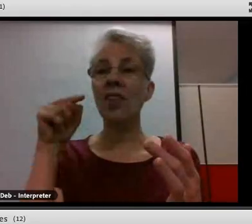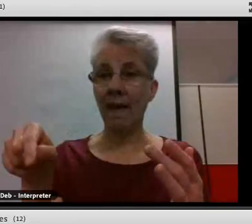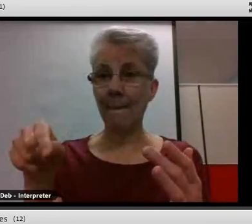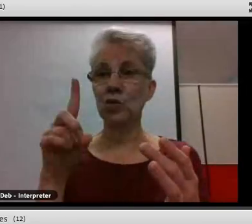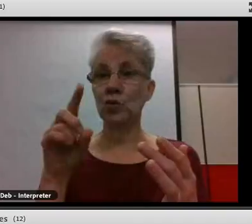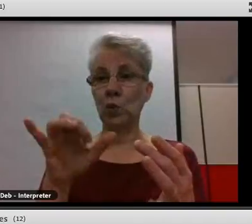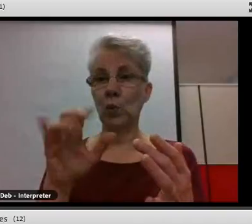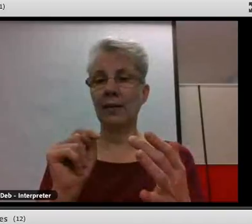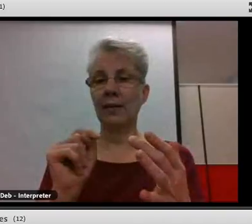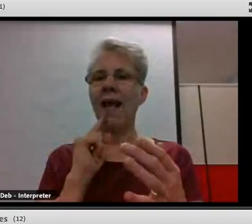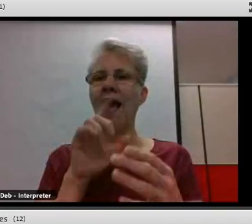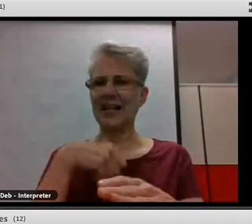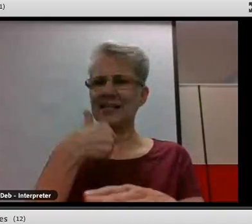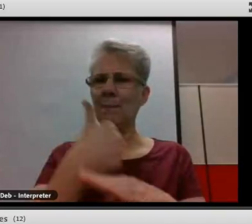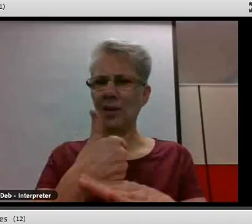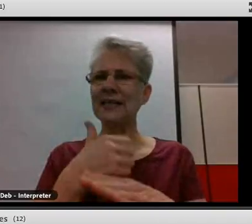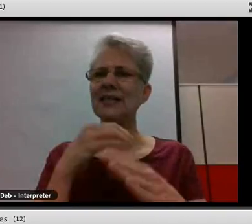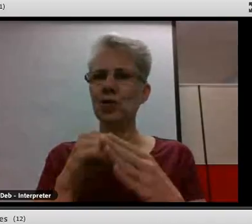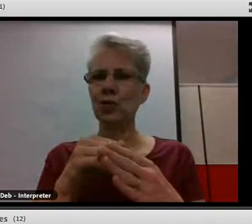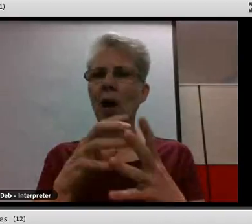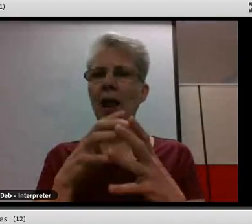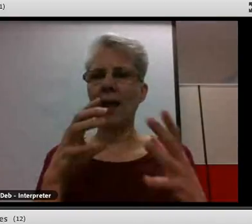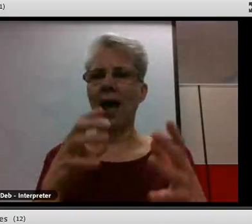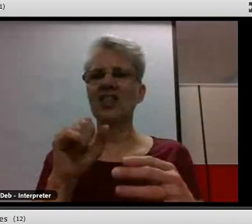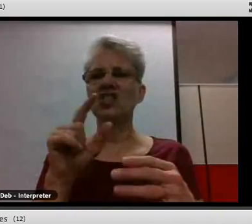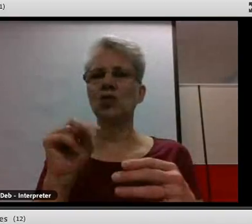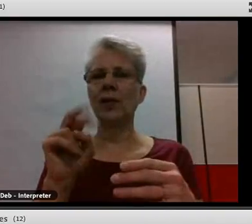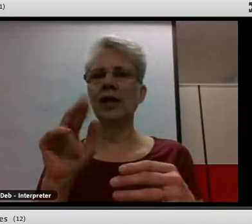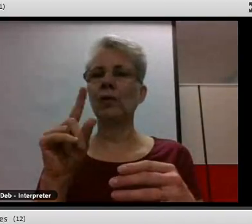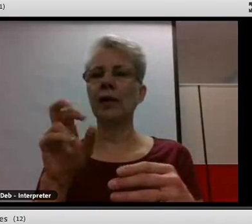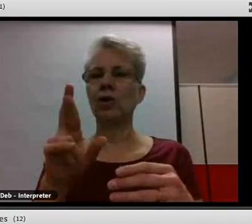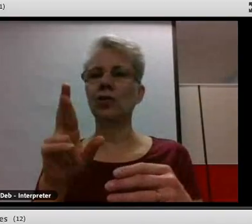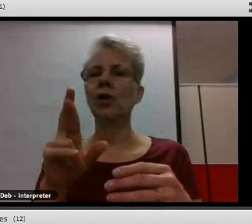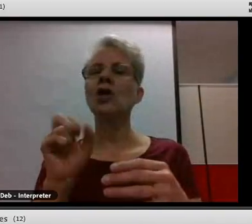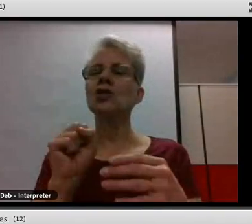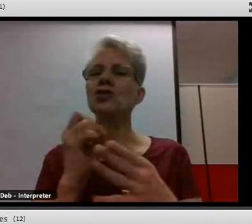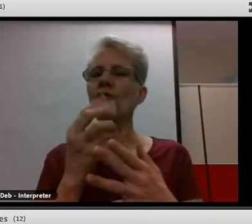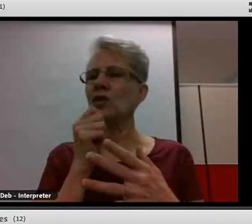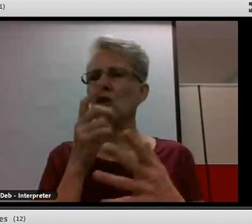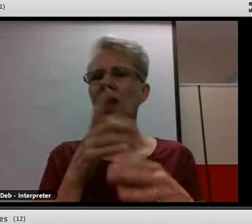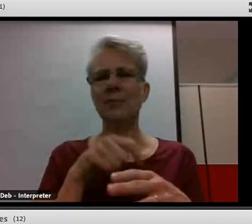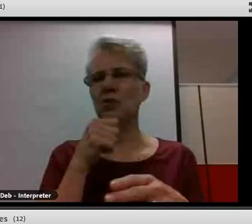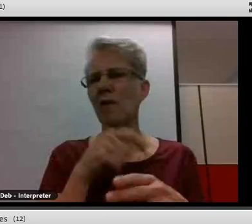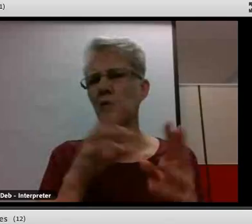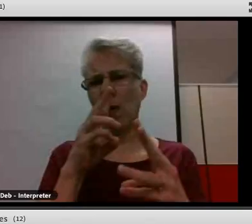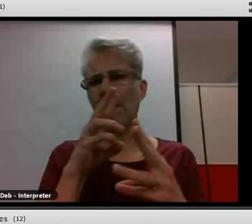this is the kind of information that they're looking for, so that's why I bring it up. So that -- We can definitely have a role